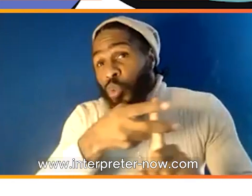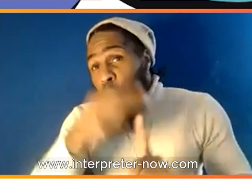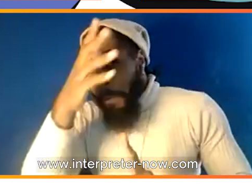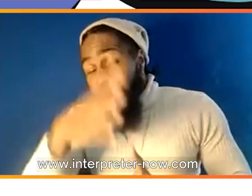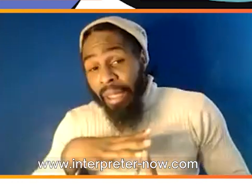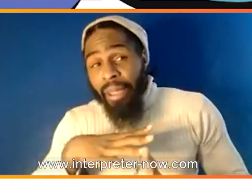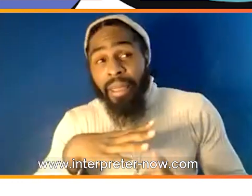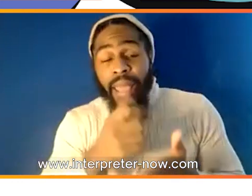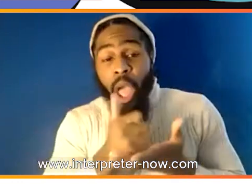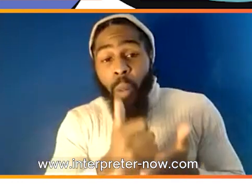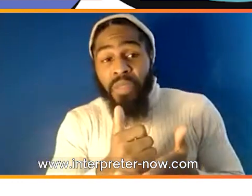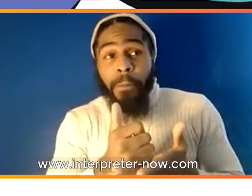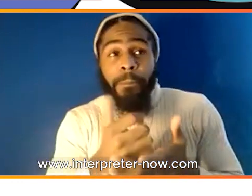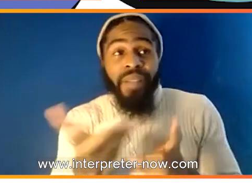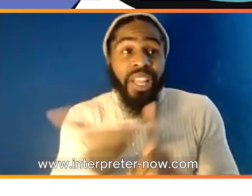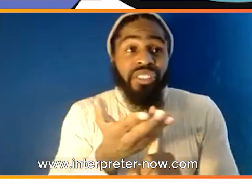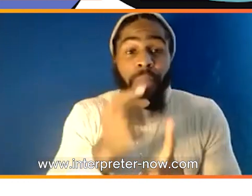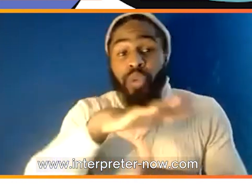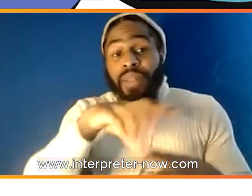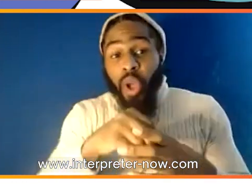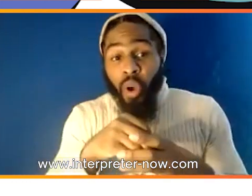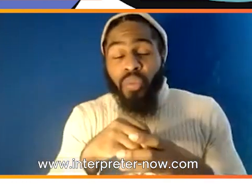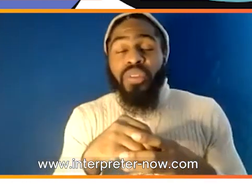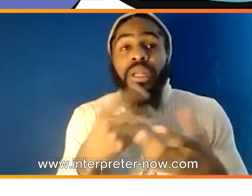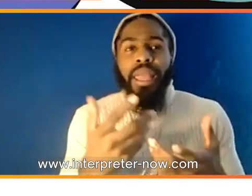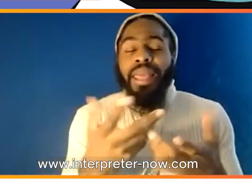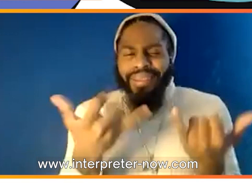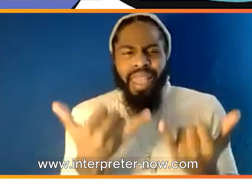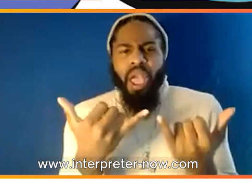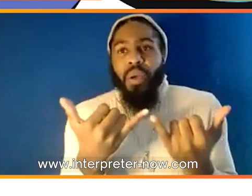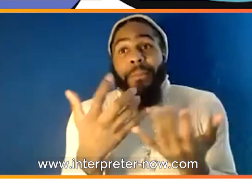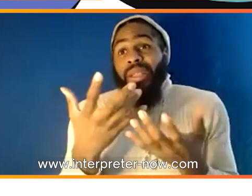it's a flywheel. As more men hear about this going on, it's just like anything. If all